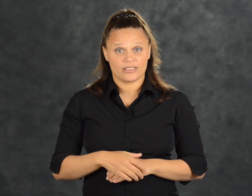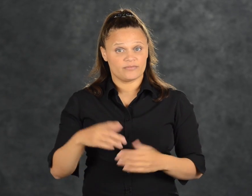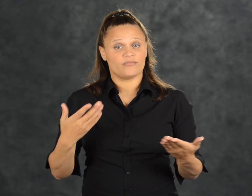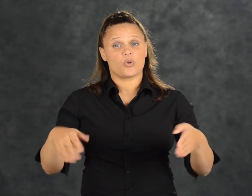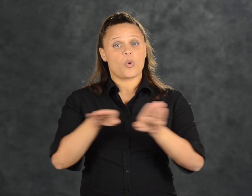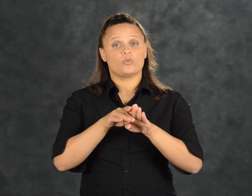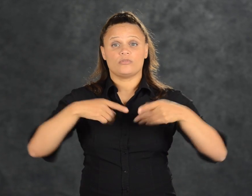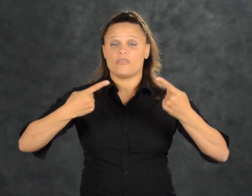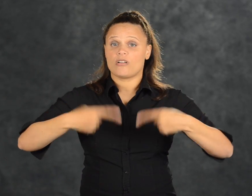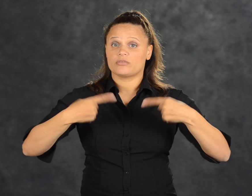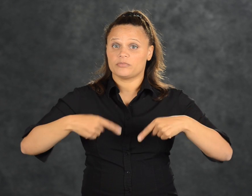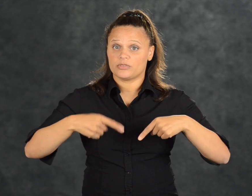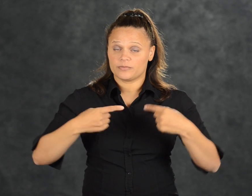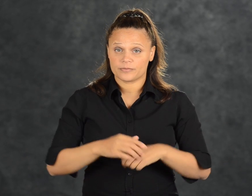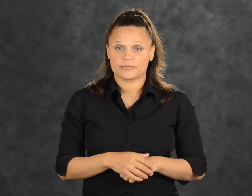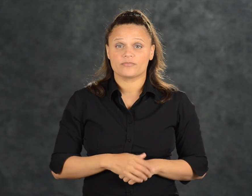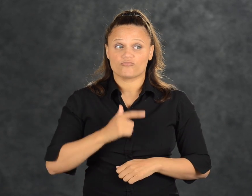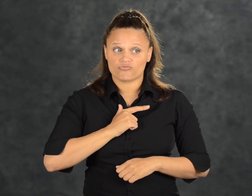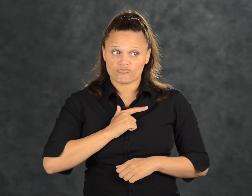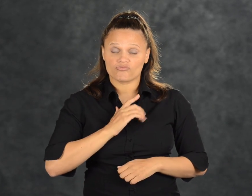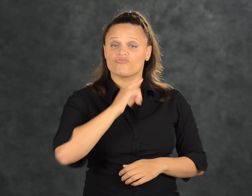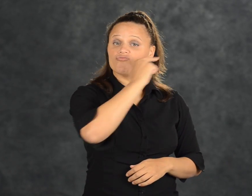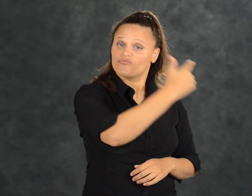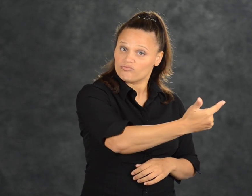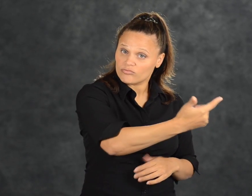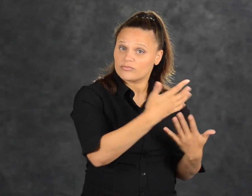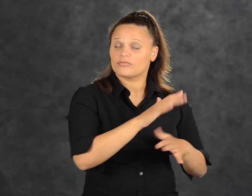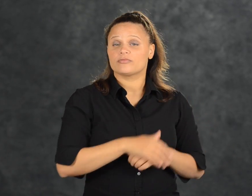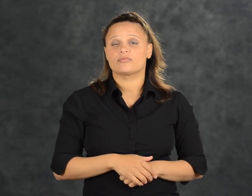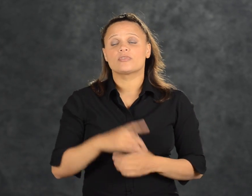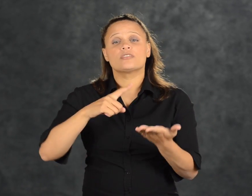and closing arguments at the end